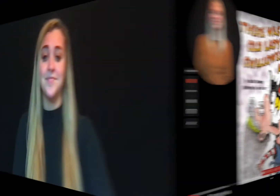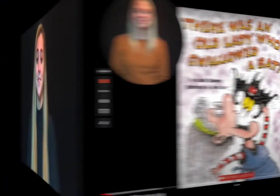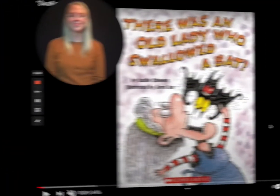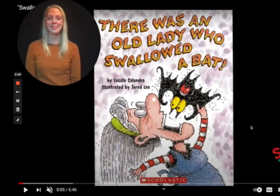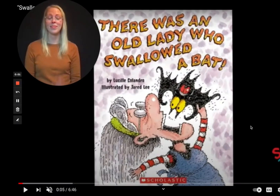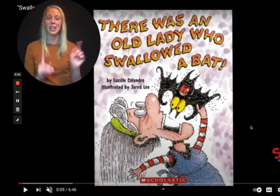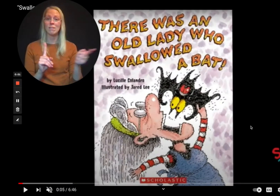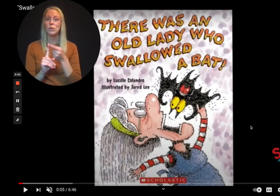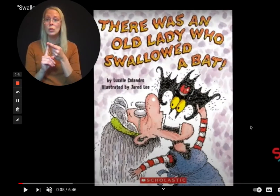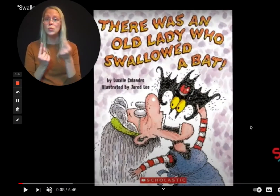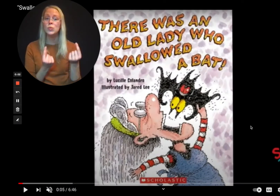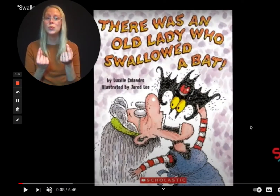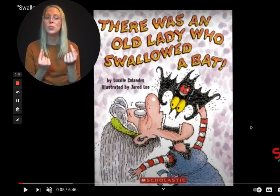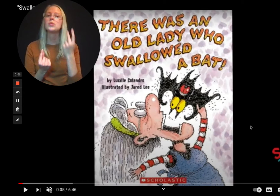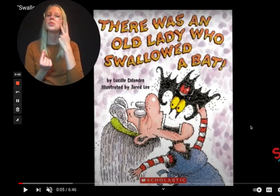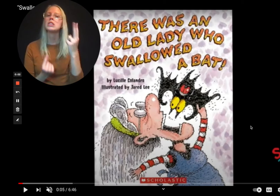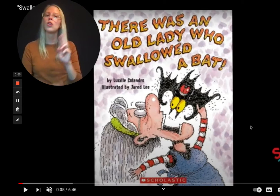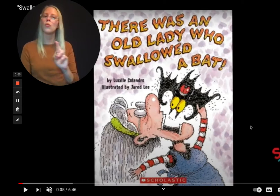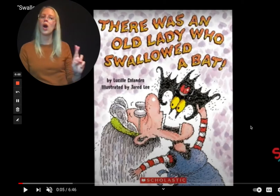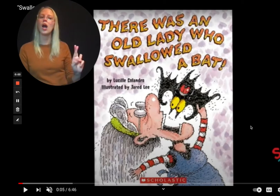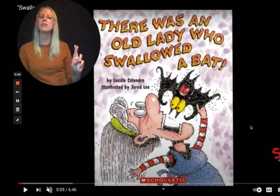On the bottom right-hand corner, you’ll see a few icons.